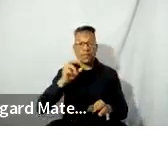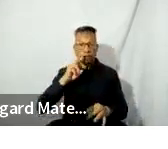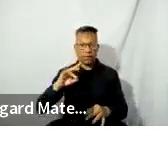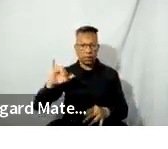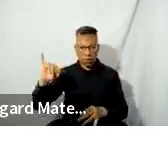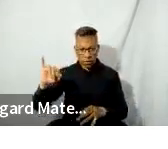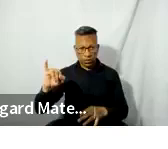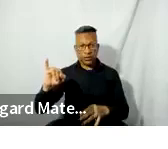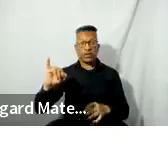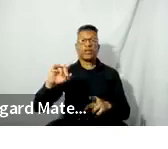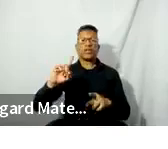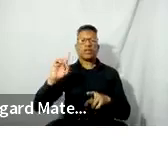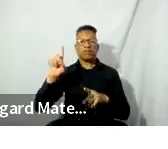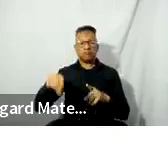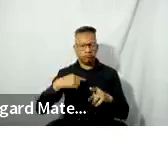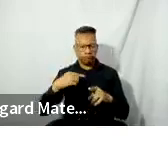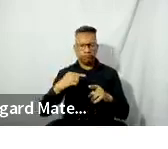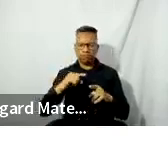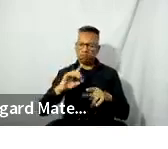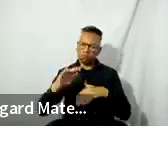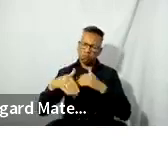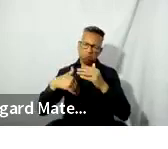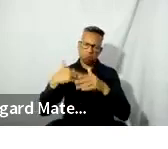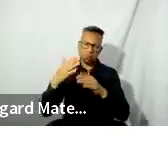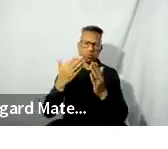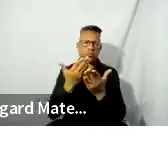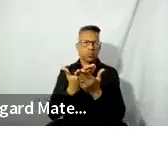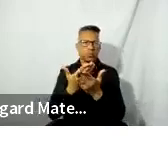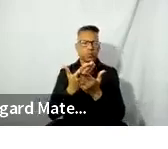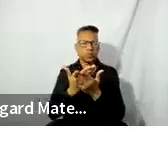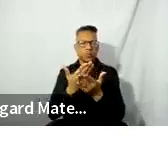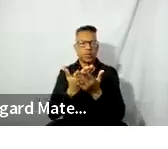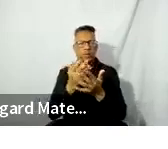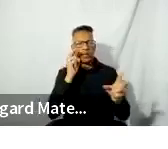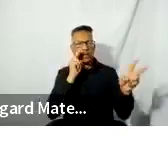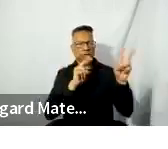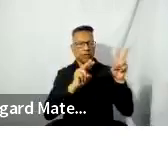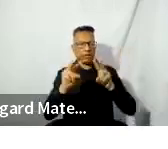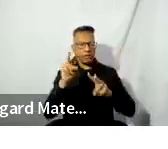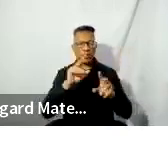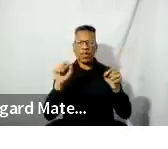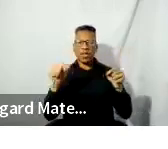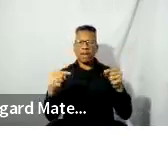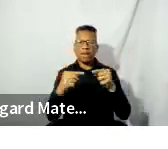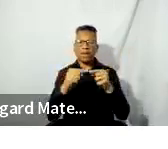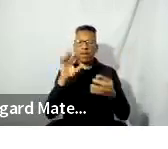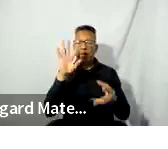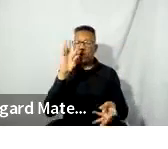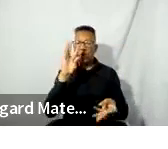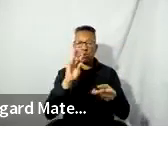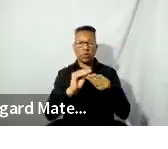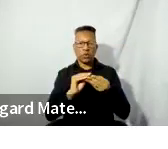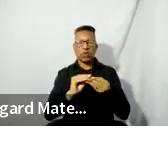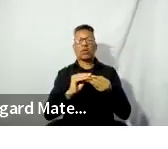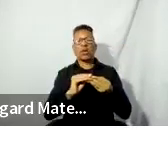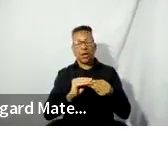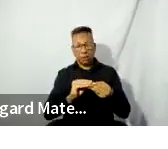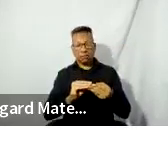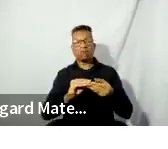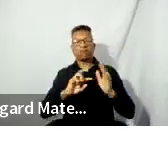So, after a number of sessions where we've where we've been looking in where we've been looking in, , perhaps rather an abstract way at the relationship between Vaguki and